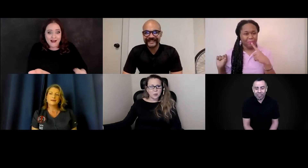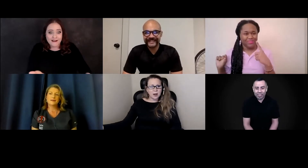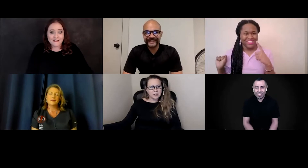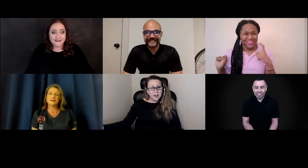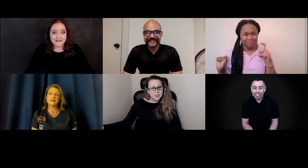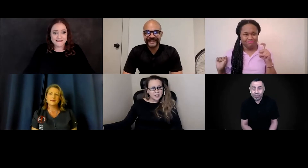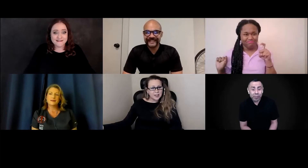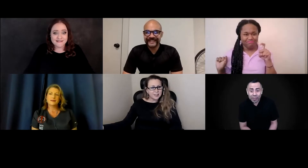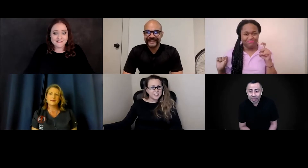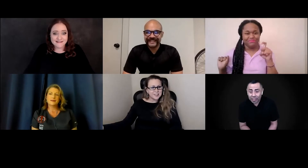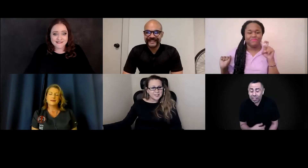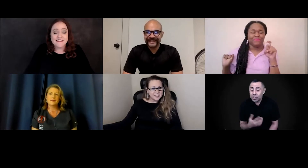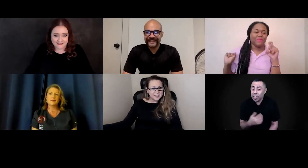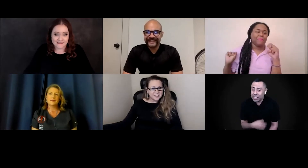Julia Kennedy: I'd like to add something.